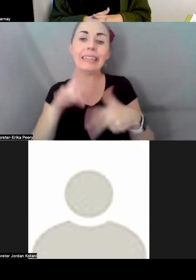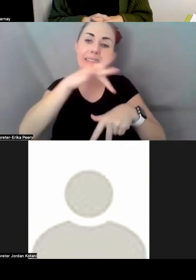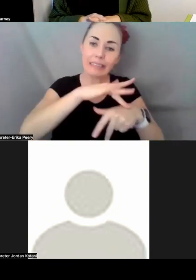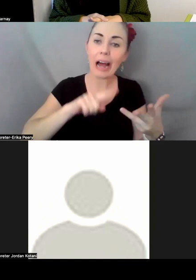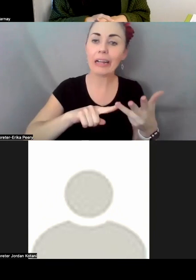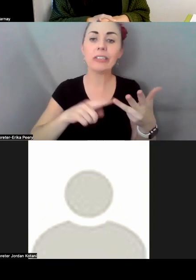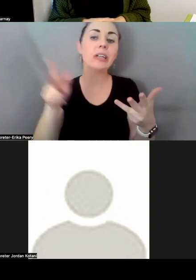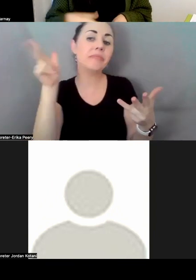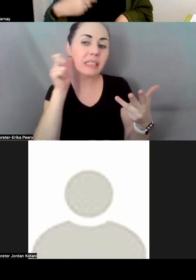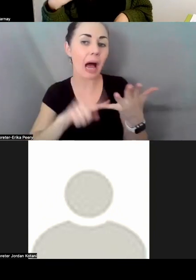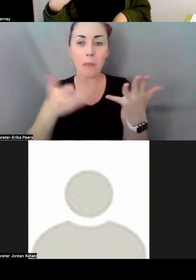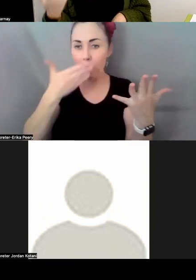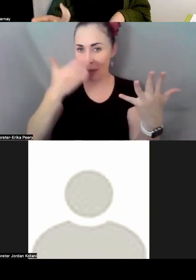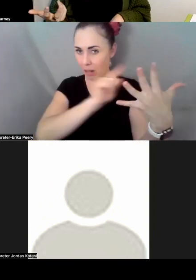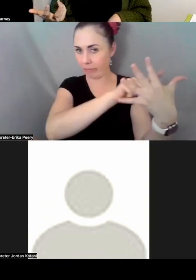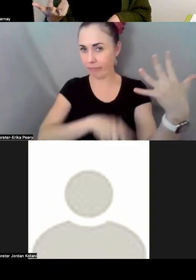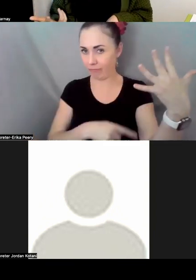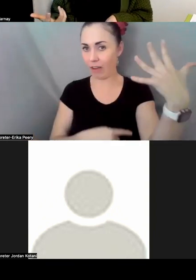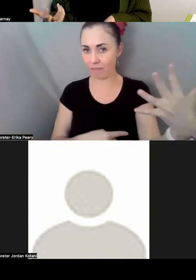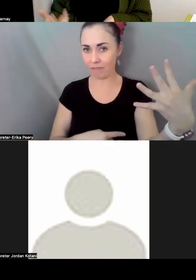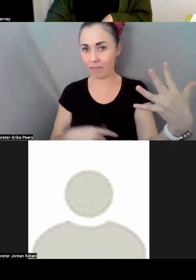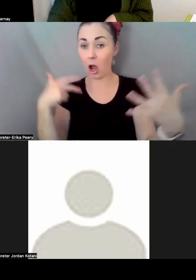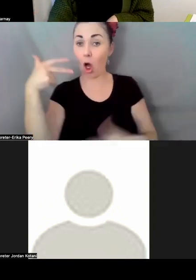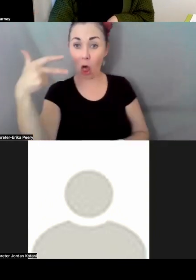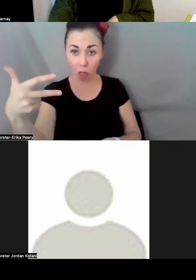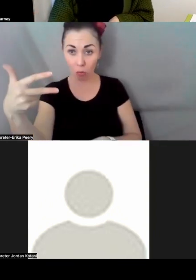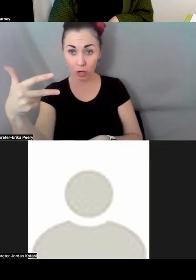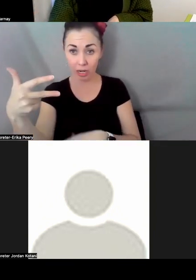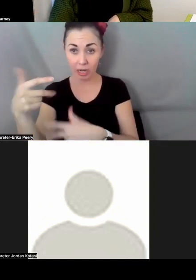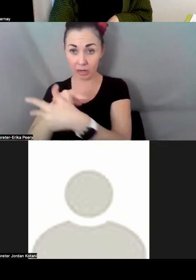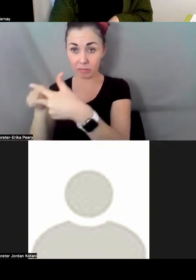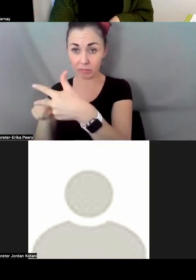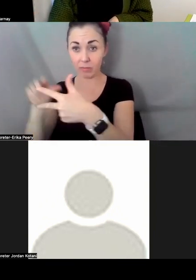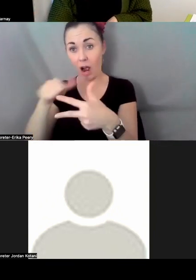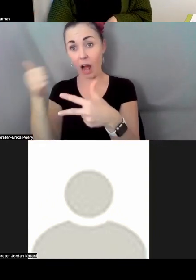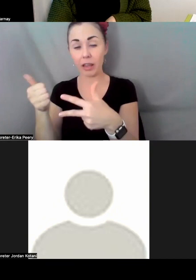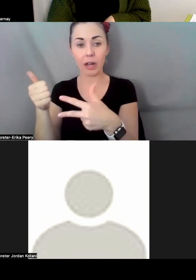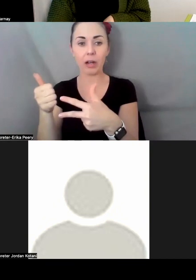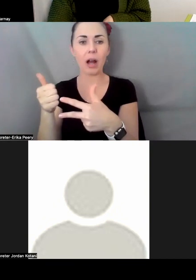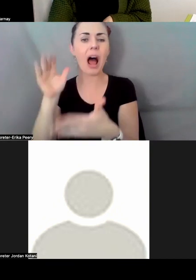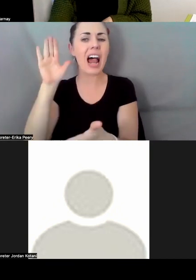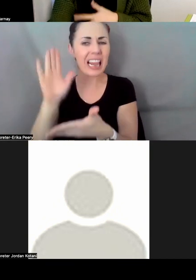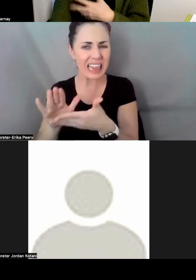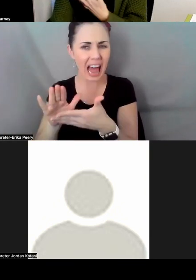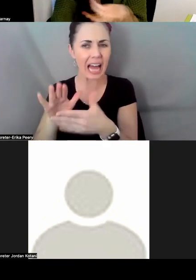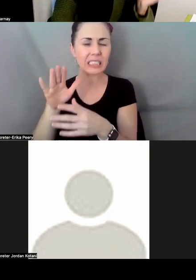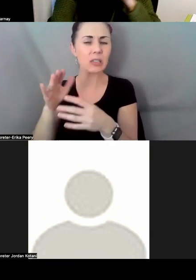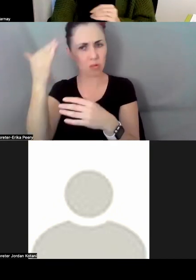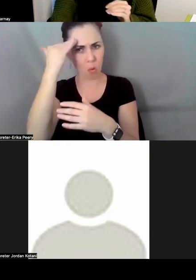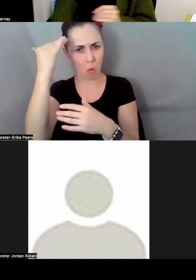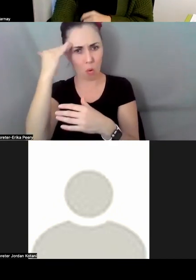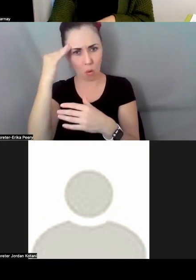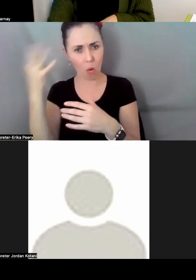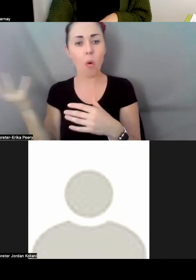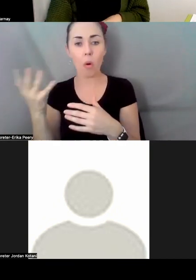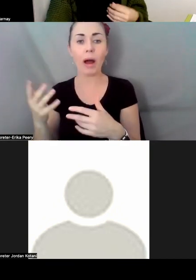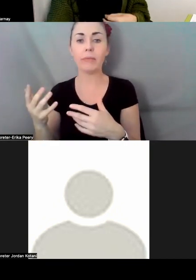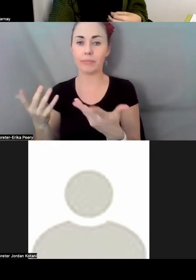and smell. Additional three senses that aren't as well known or talked about socially are